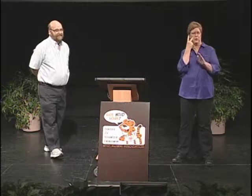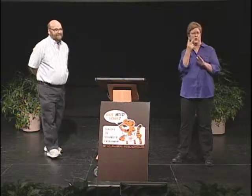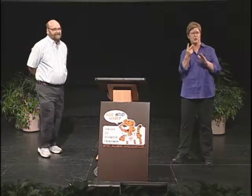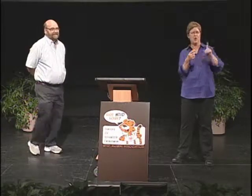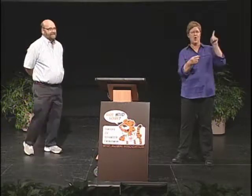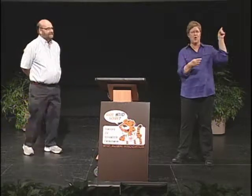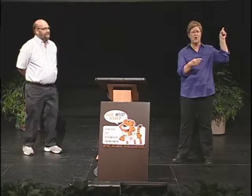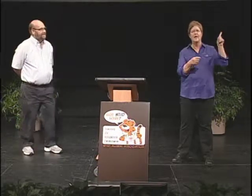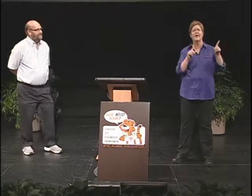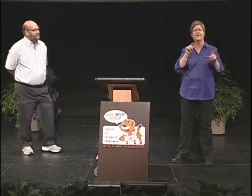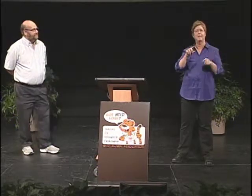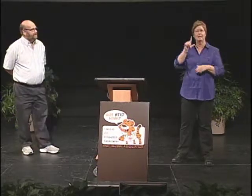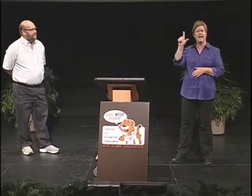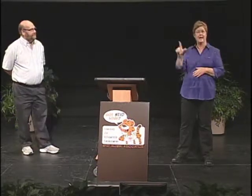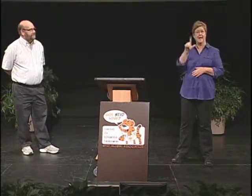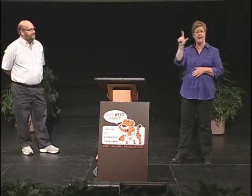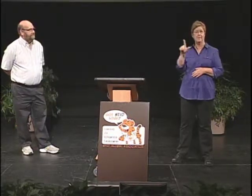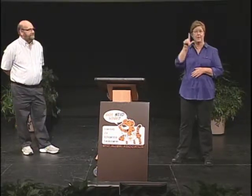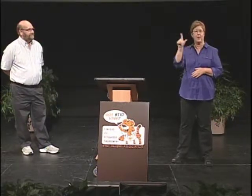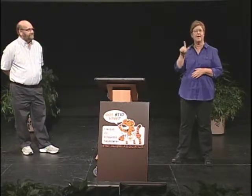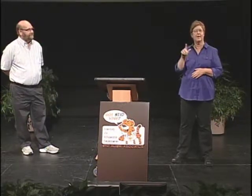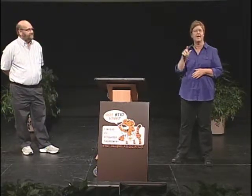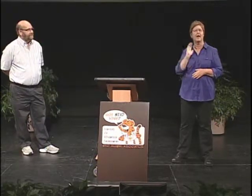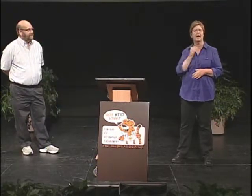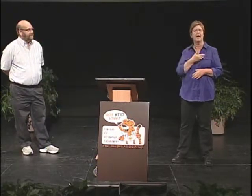So the picture you just saw, that was a picture of the library,